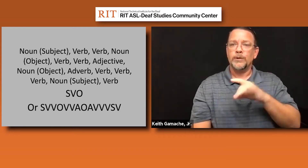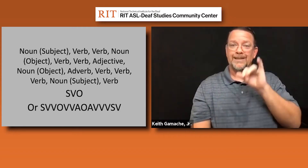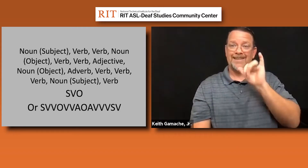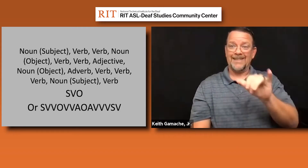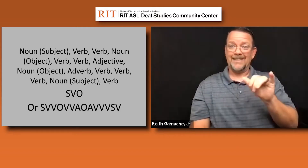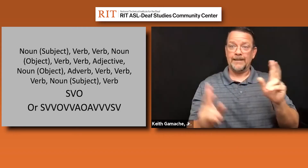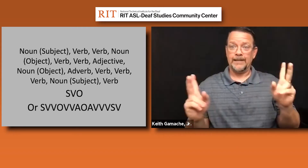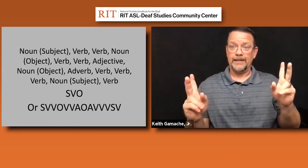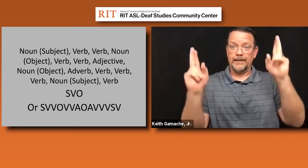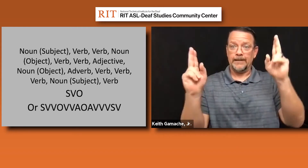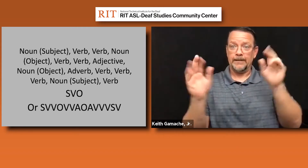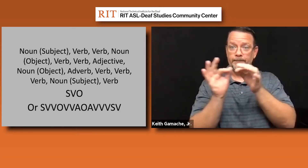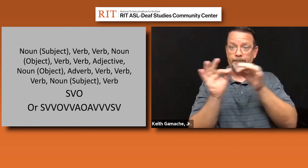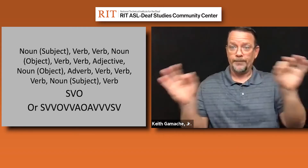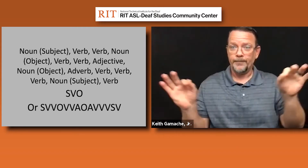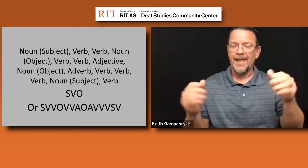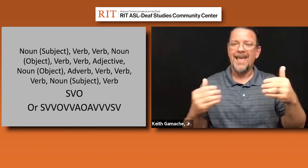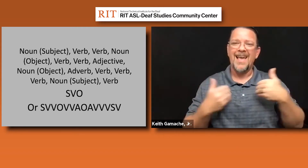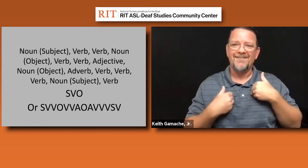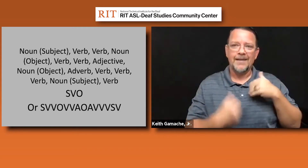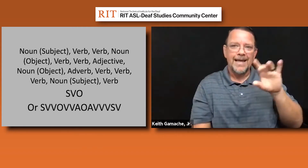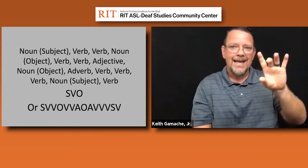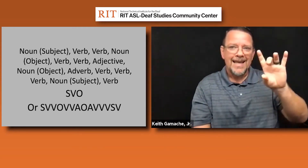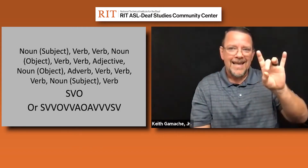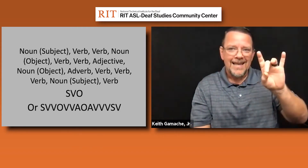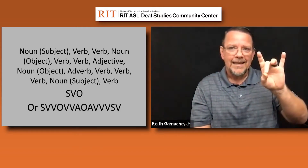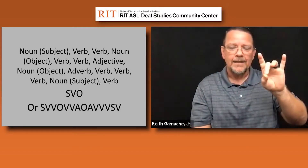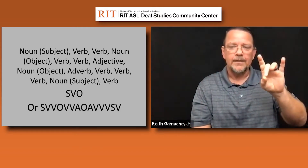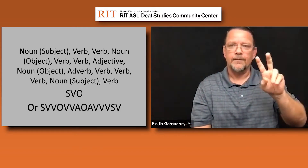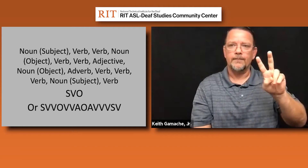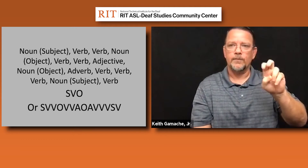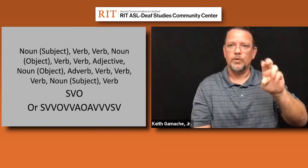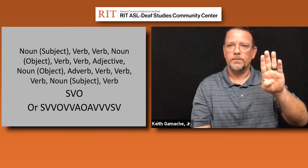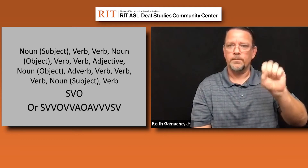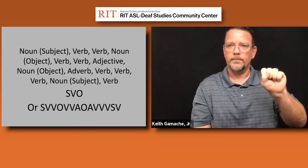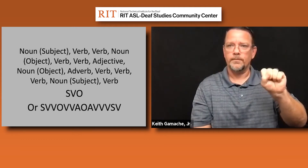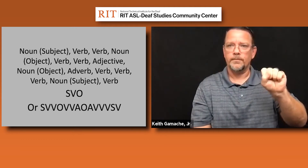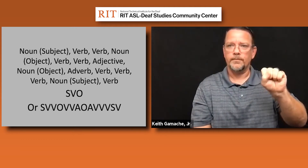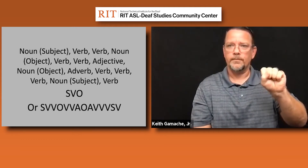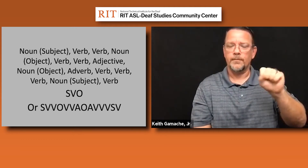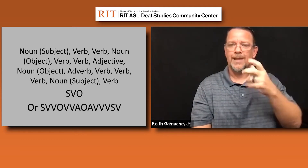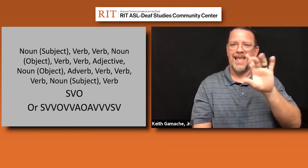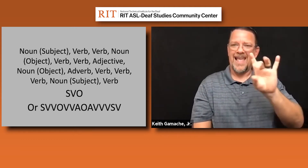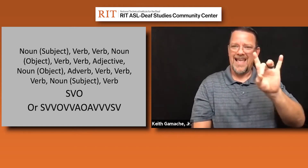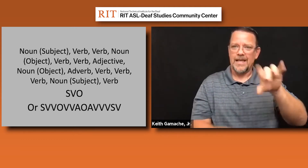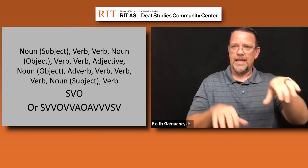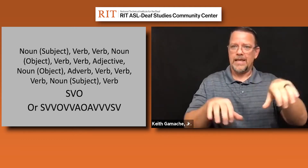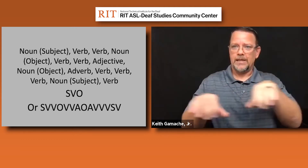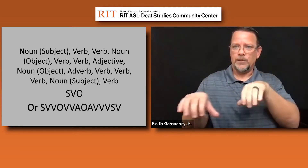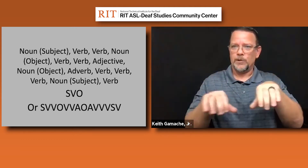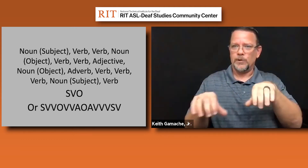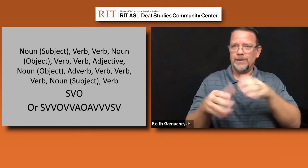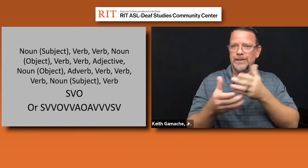It's really interesting because in this utterance, there are 8 verbs used, 8 actions,